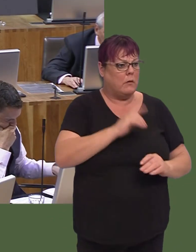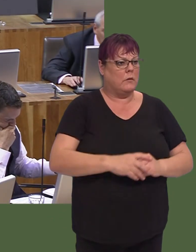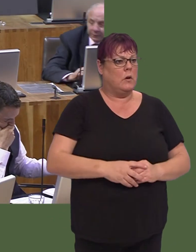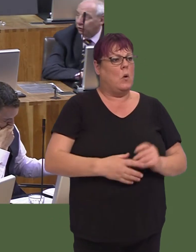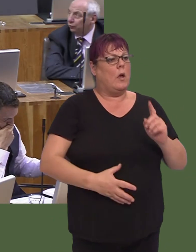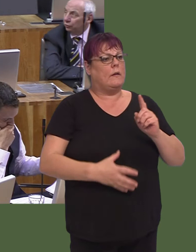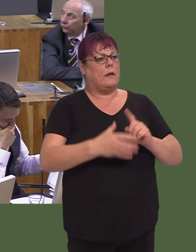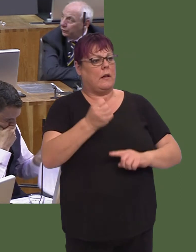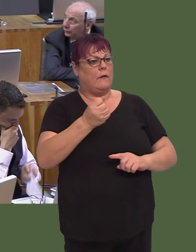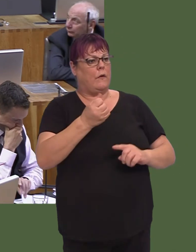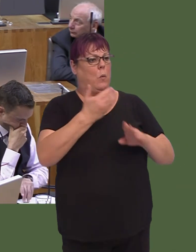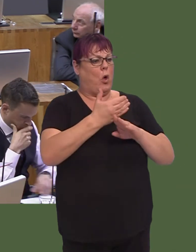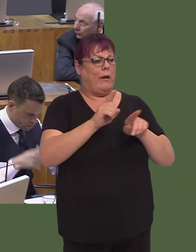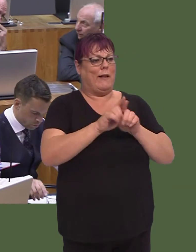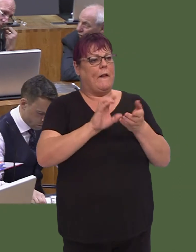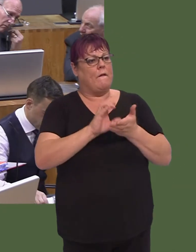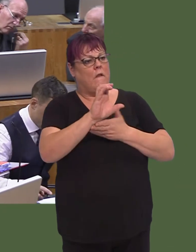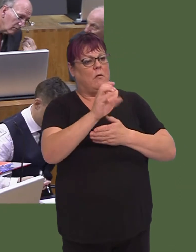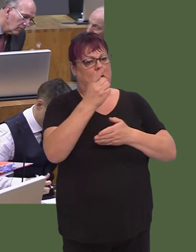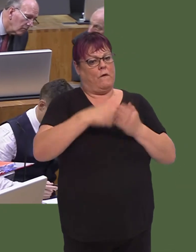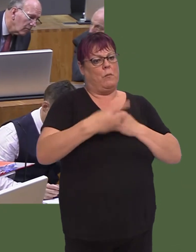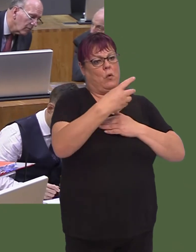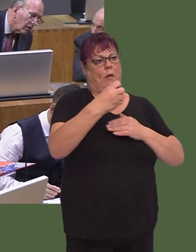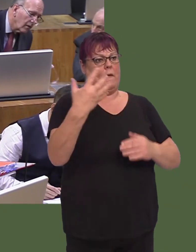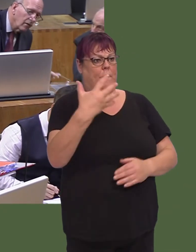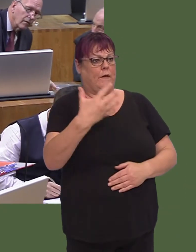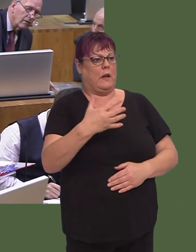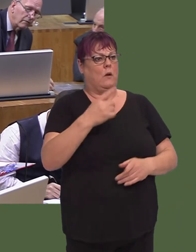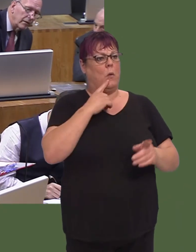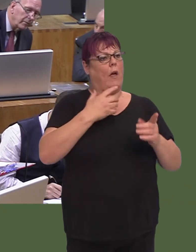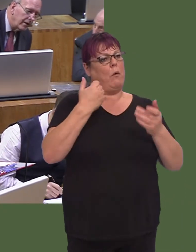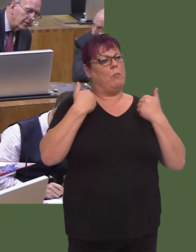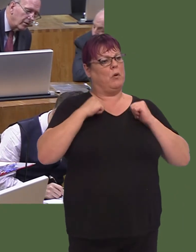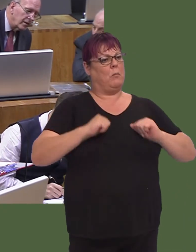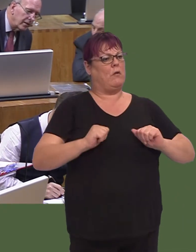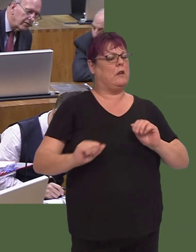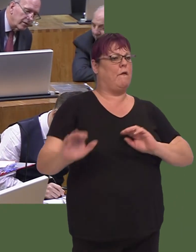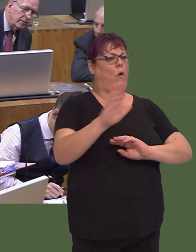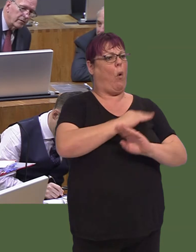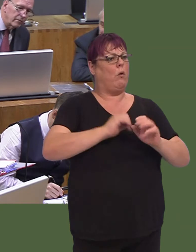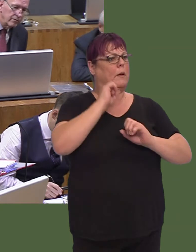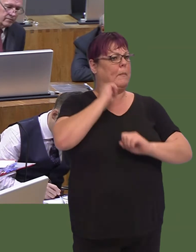building on our successful work and investment since 2015, and delivering, of course, on our 'Prosperity for All' commitments.